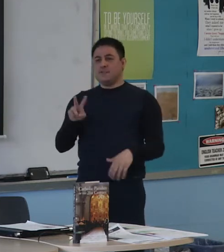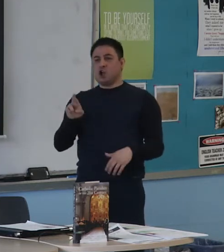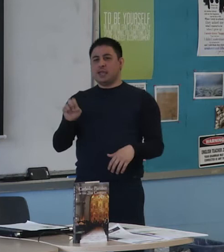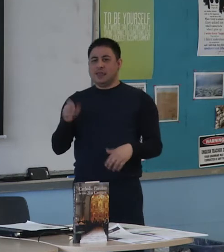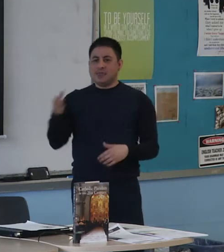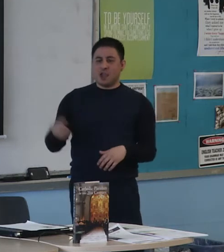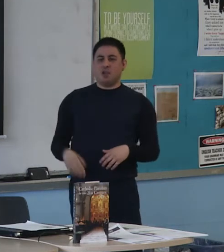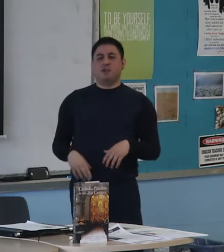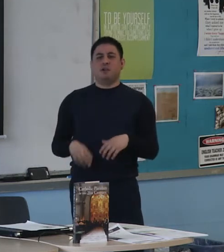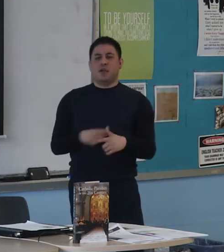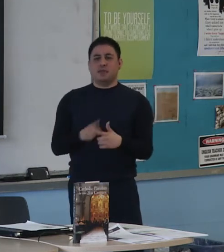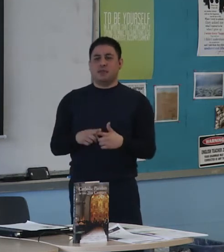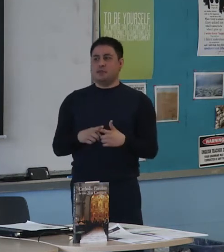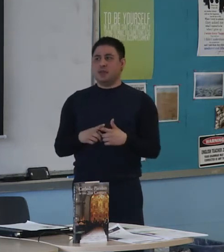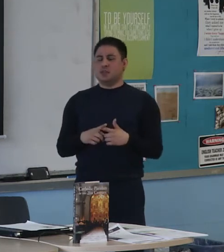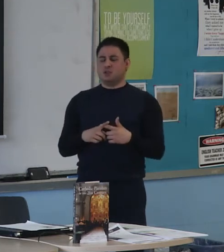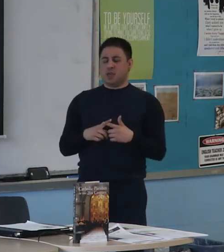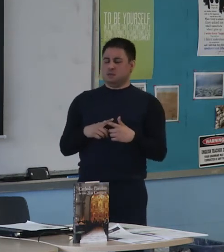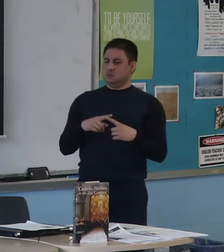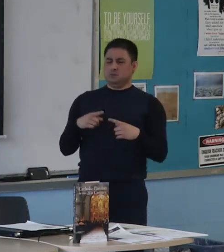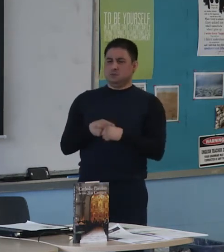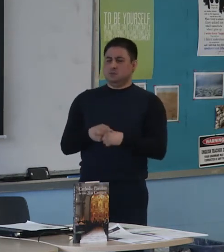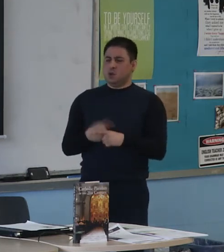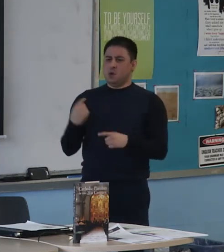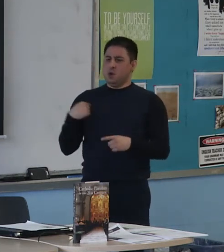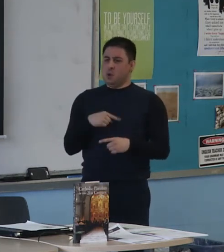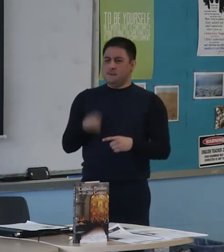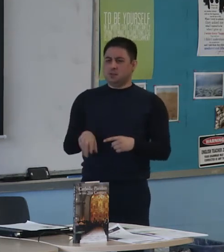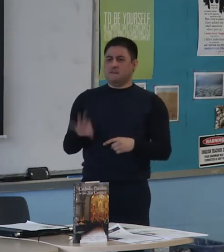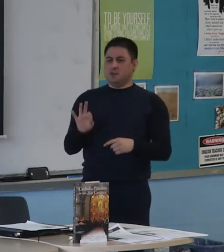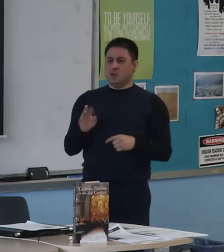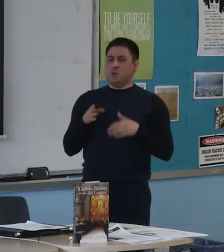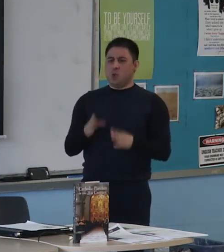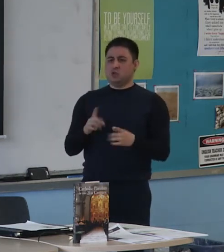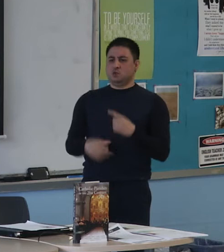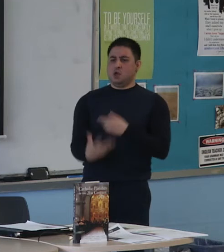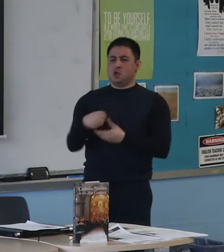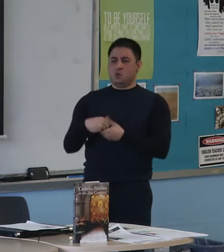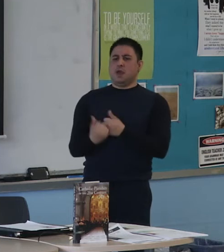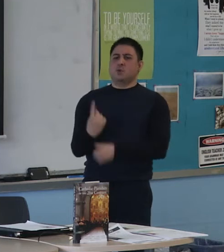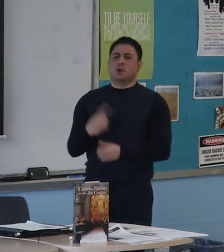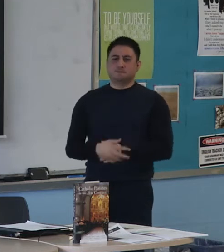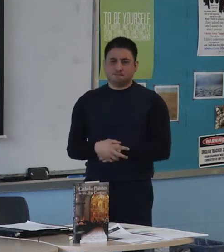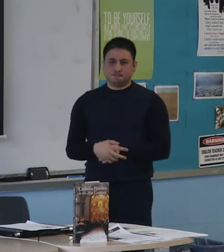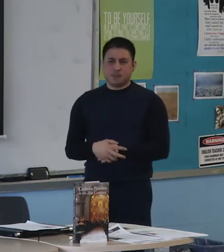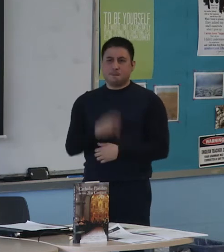they're kind of scratching their head and saying, "we have to find a way to include everybody.